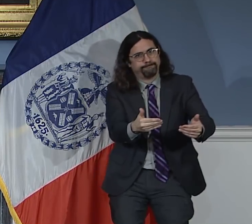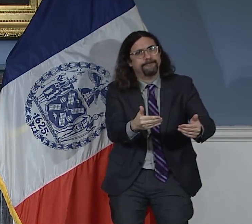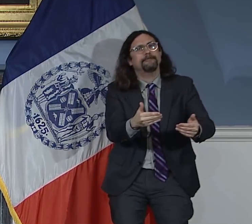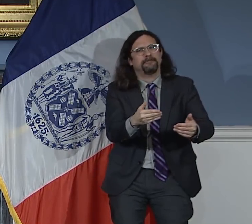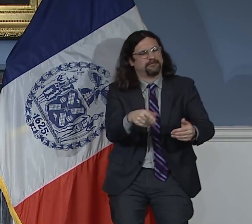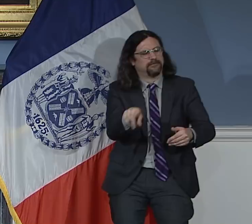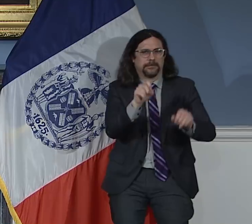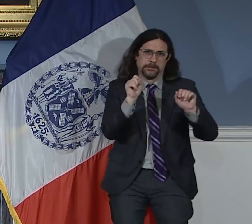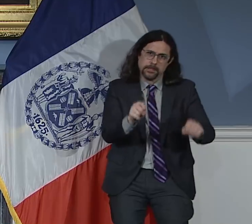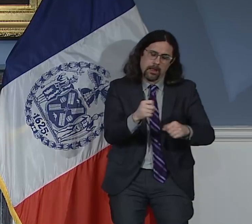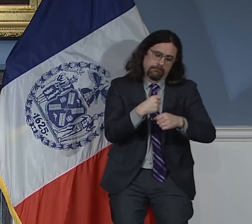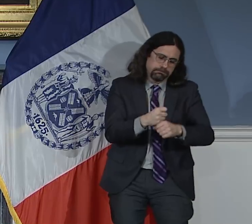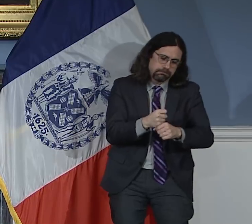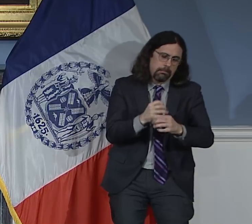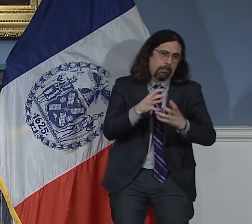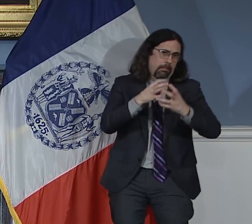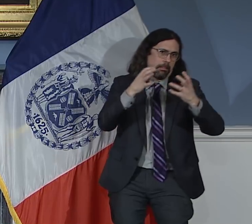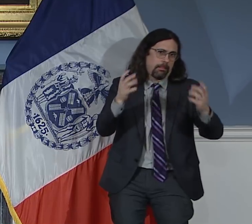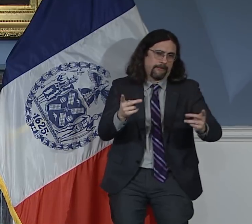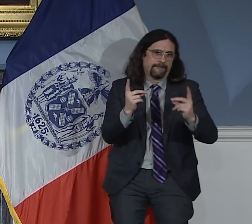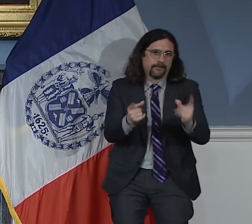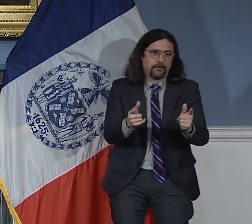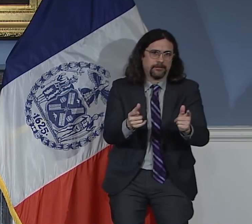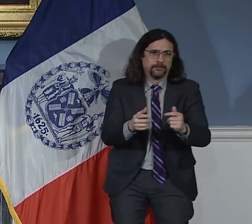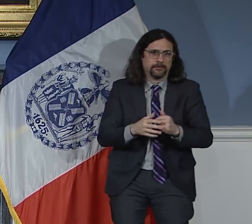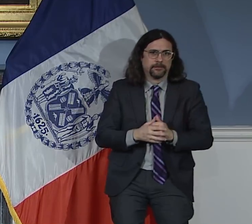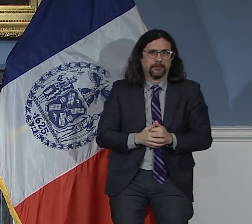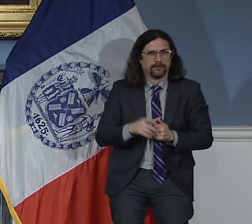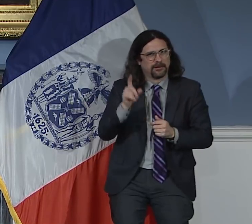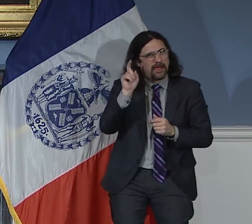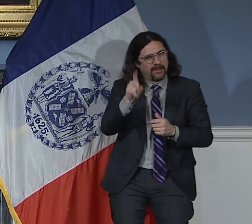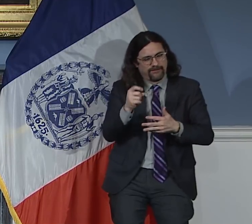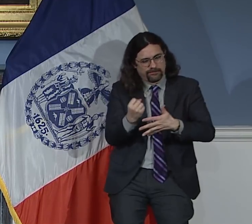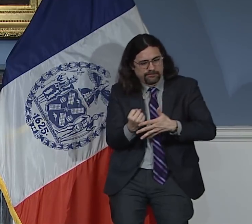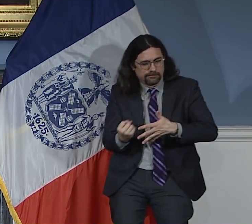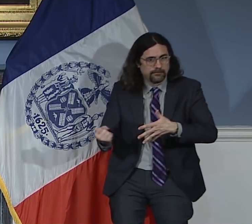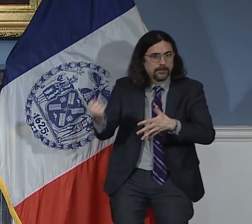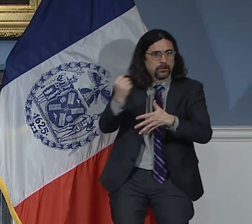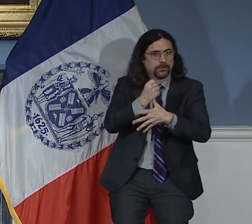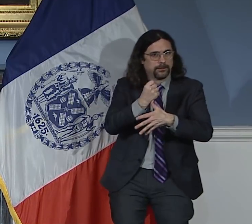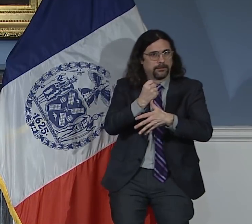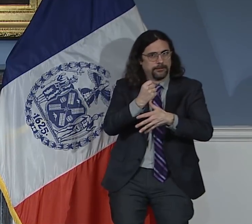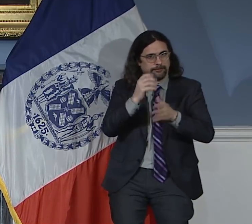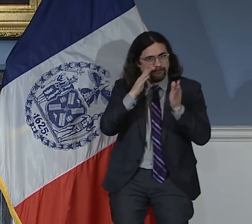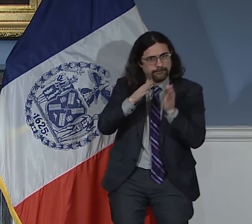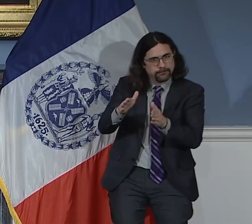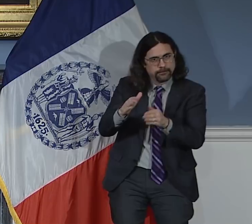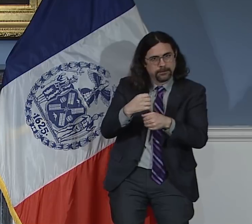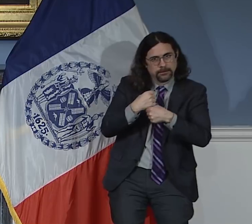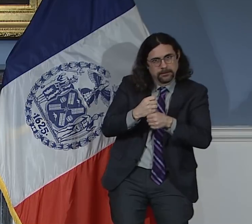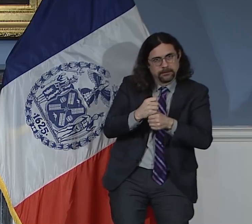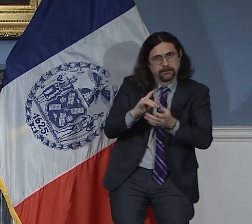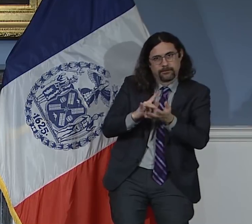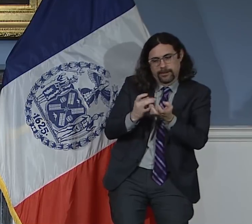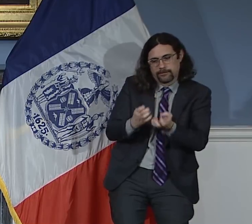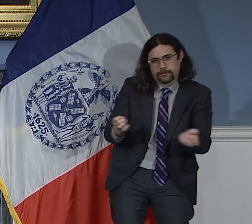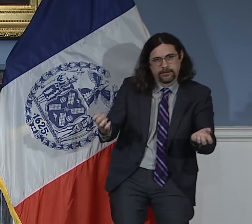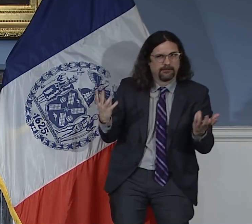OUR PRESIDENT USES THE POWERS